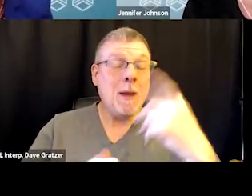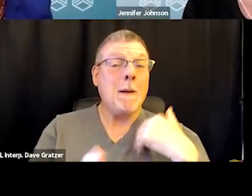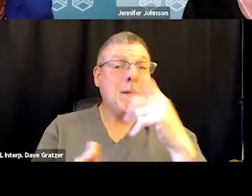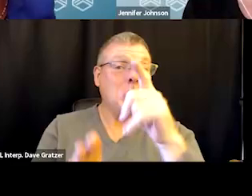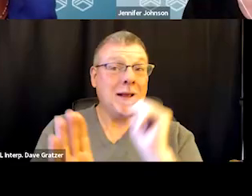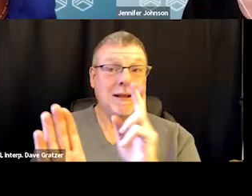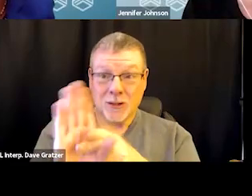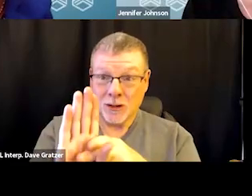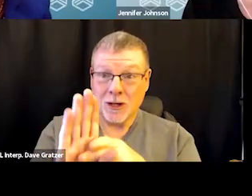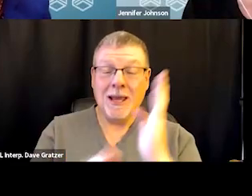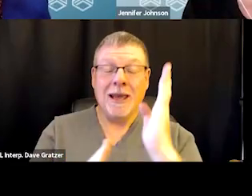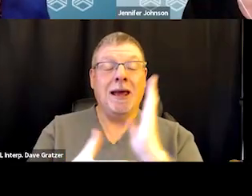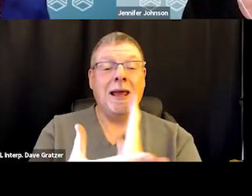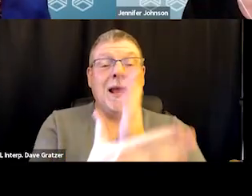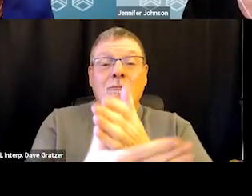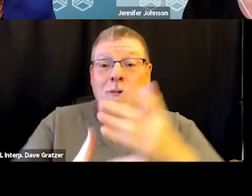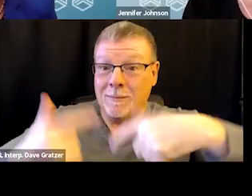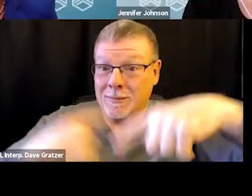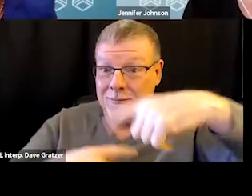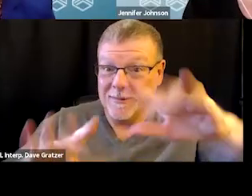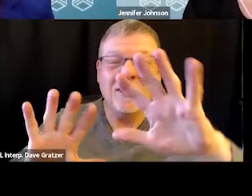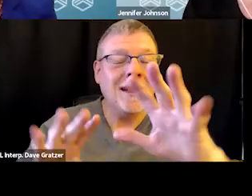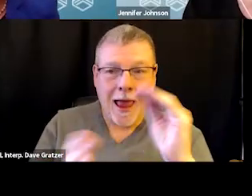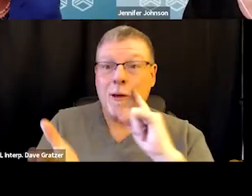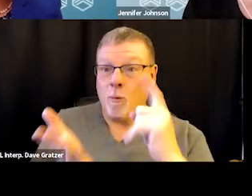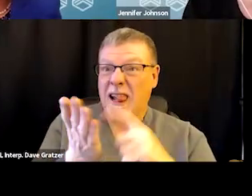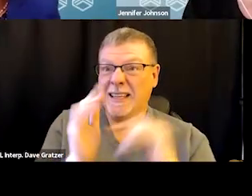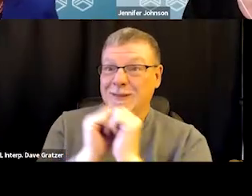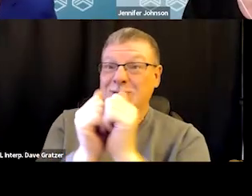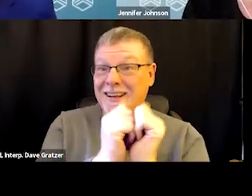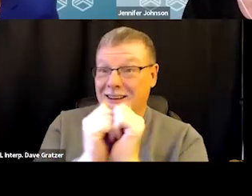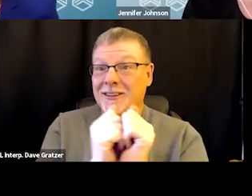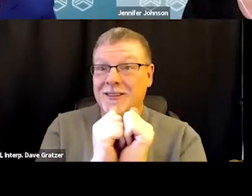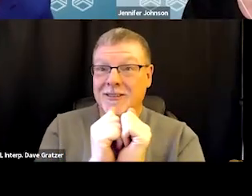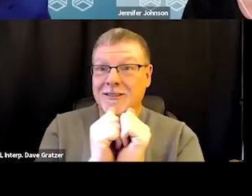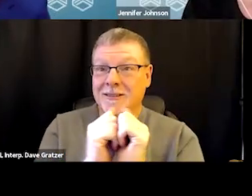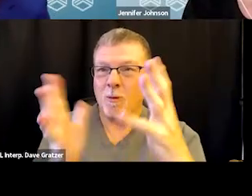um, interrupt each other, and discuss some points together that we wanna emphasize